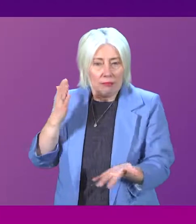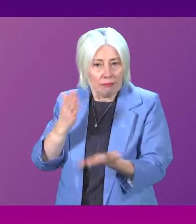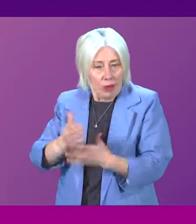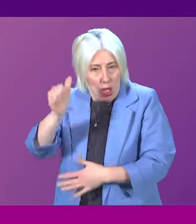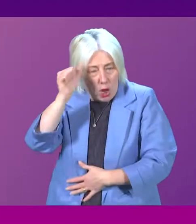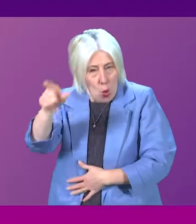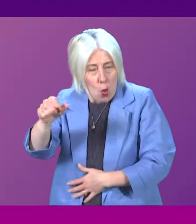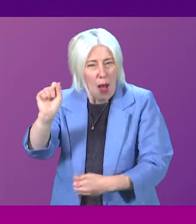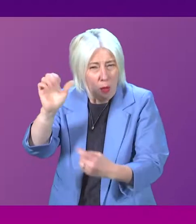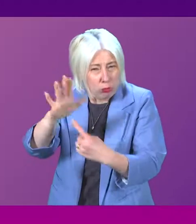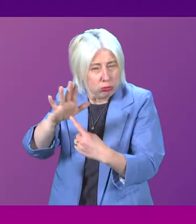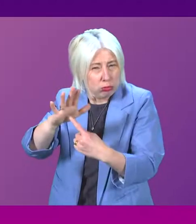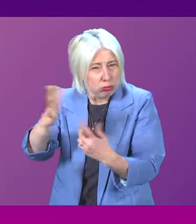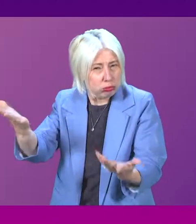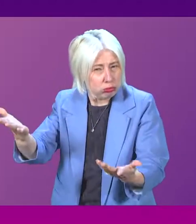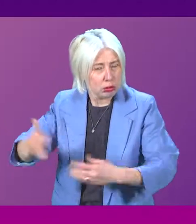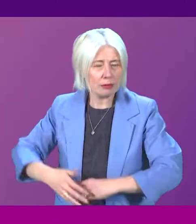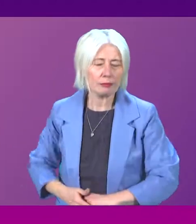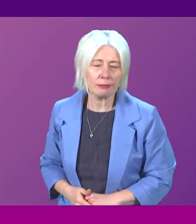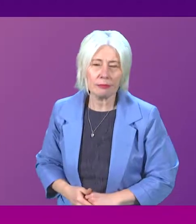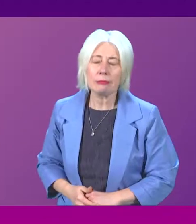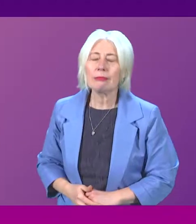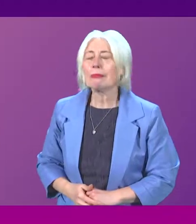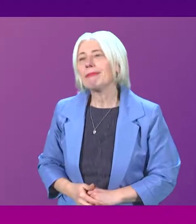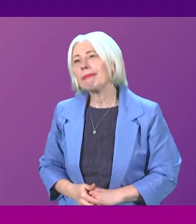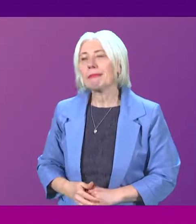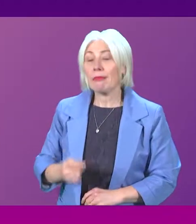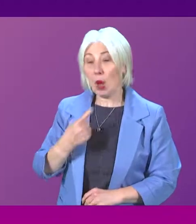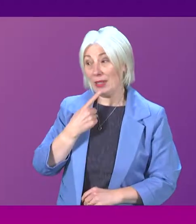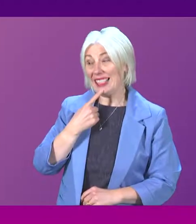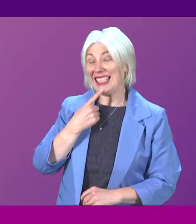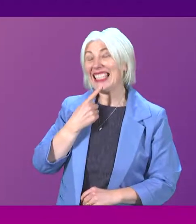importance of that point.